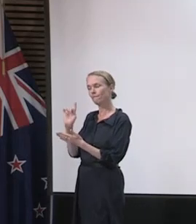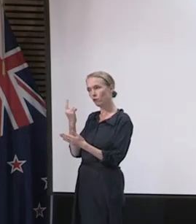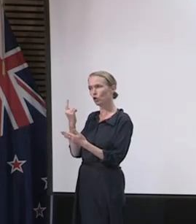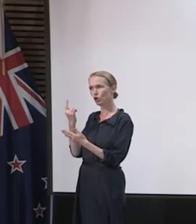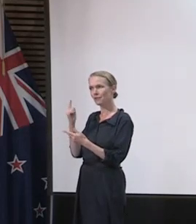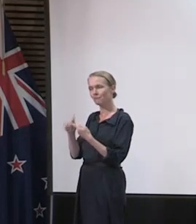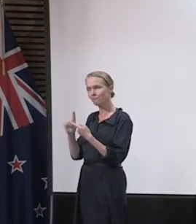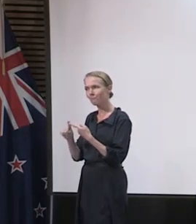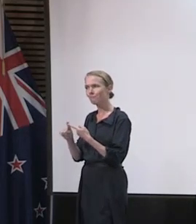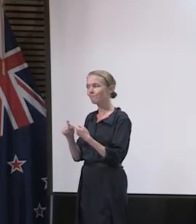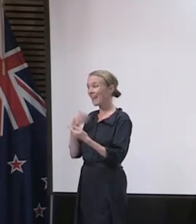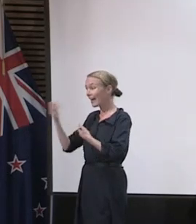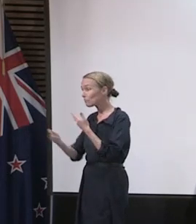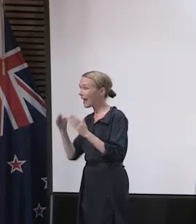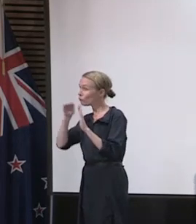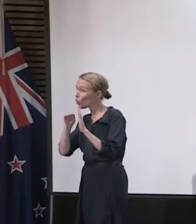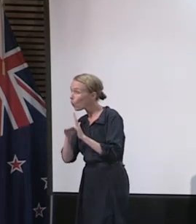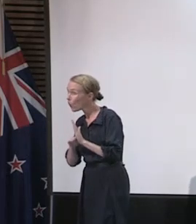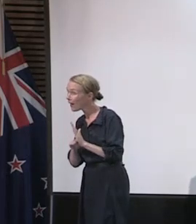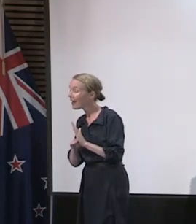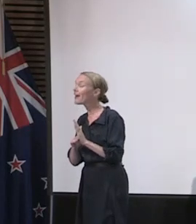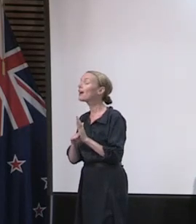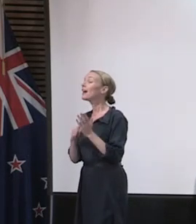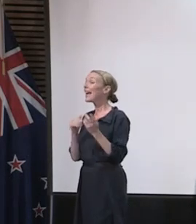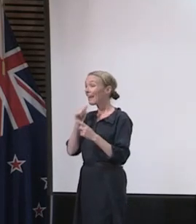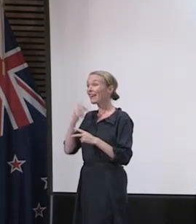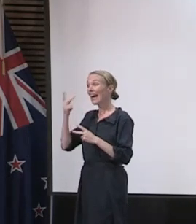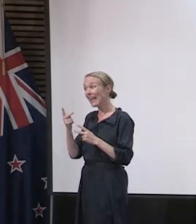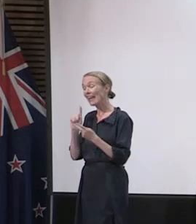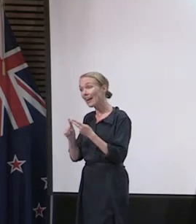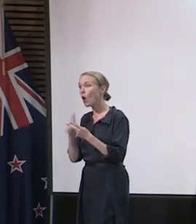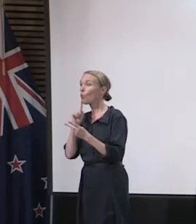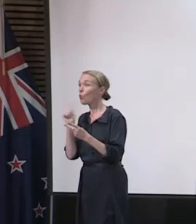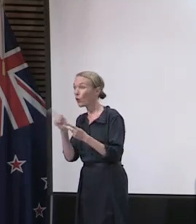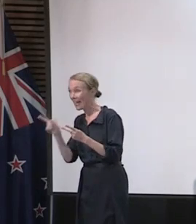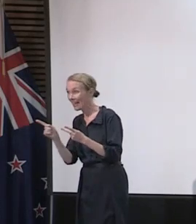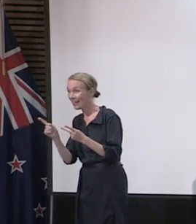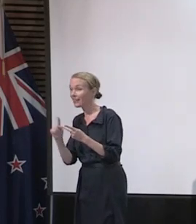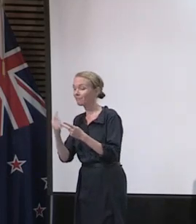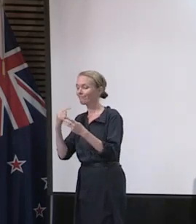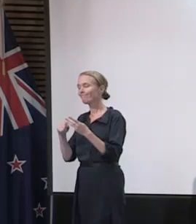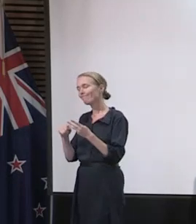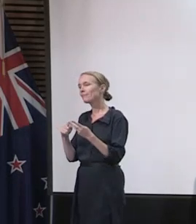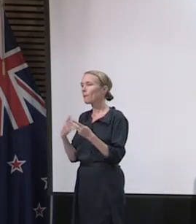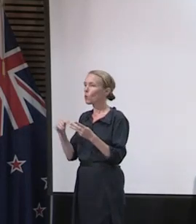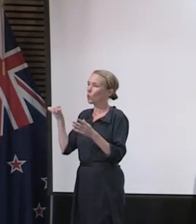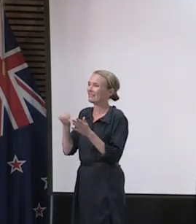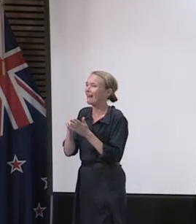They move through a four-step process where it is talking about what's the expectations,